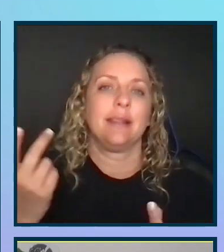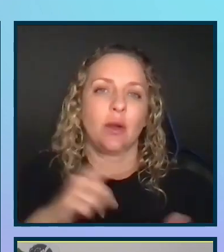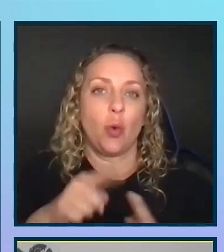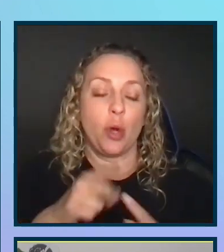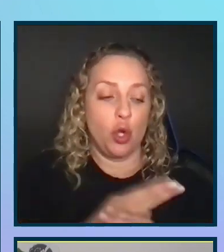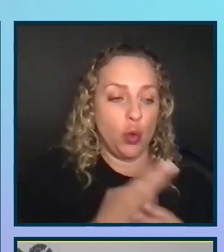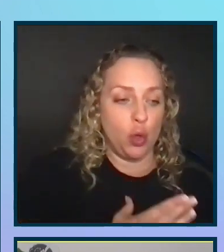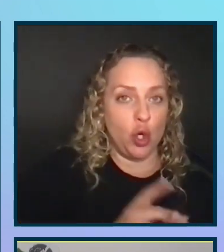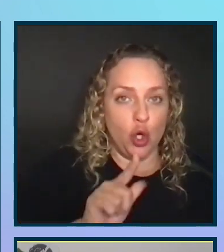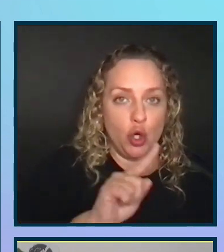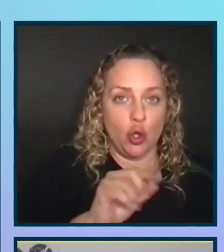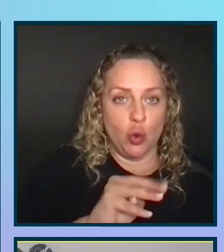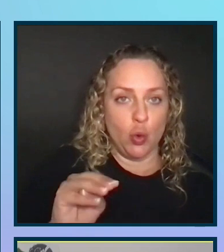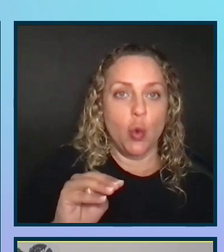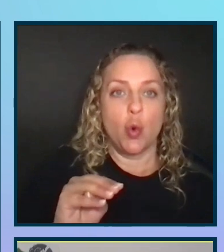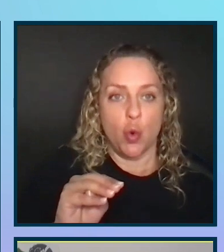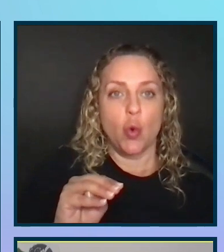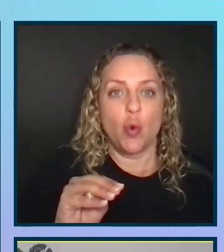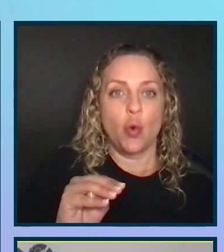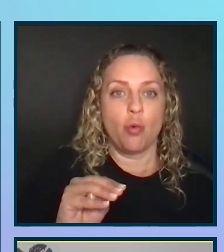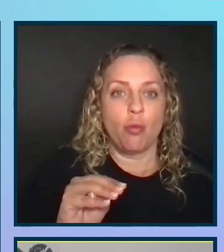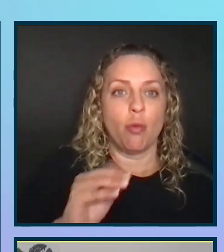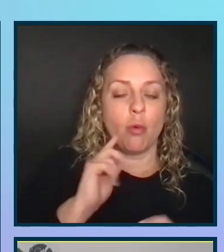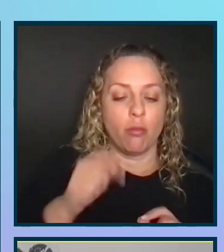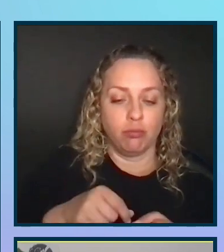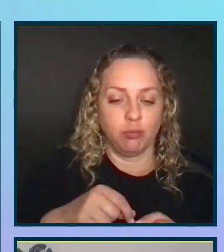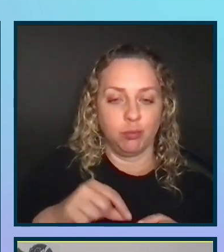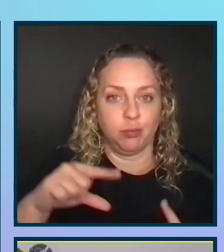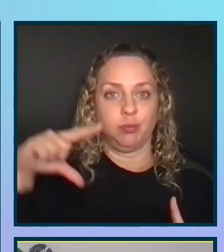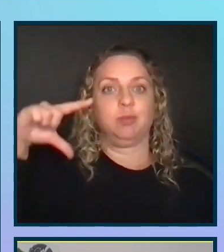zooms this whole native application at 200% zoom level.